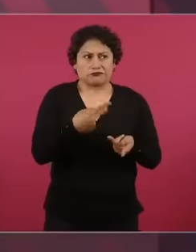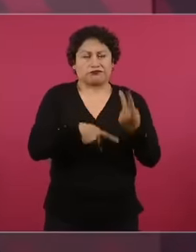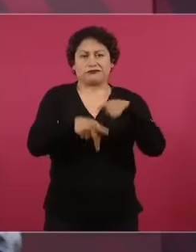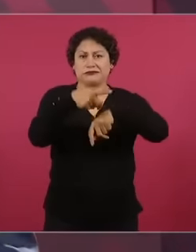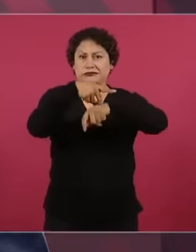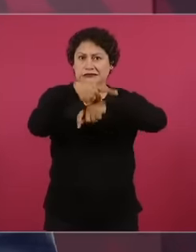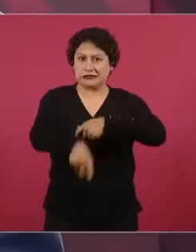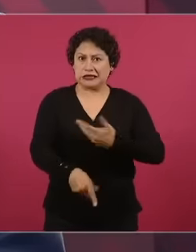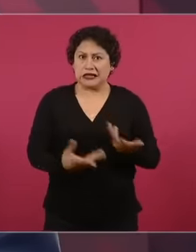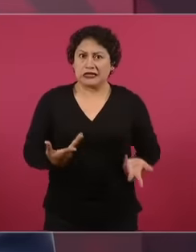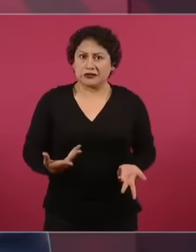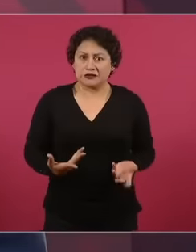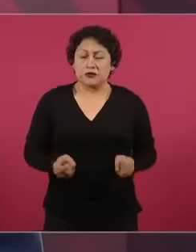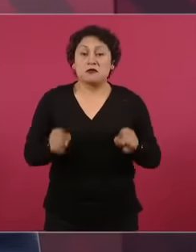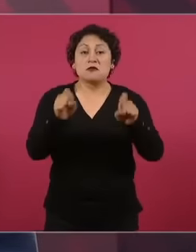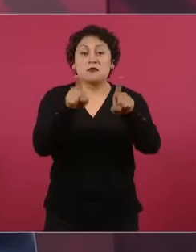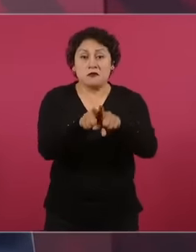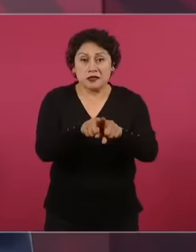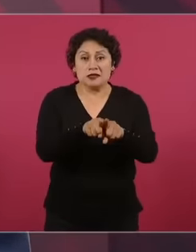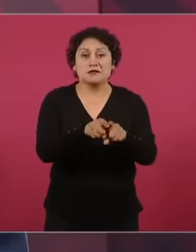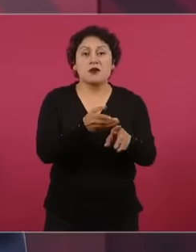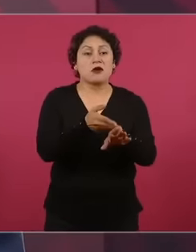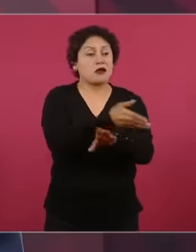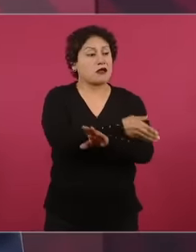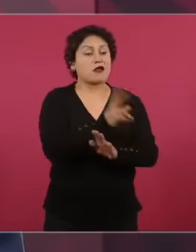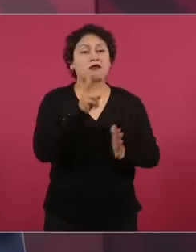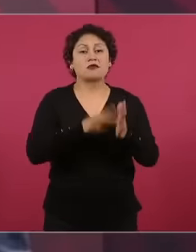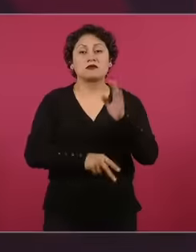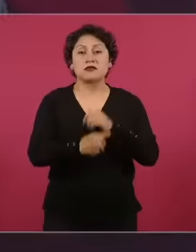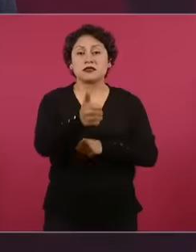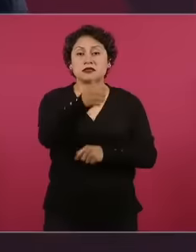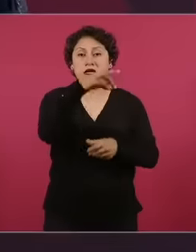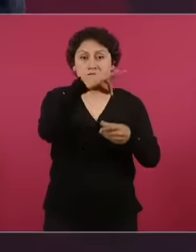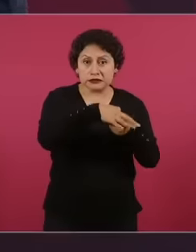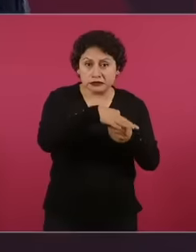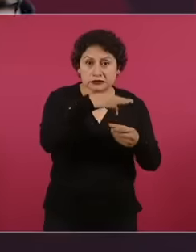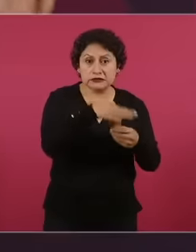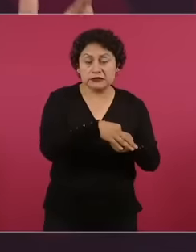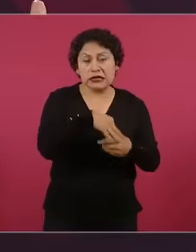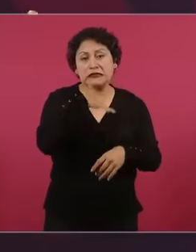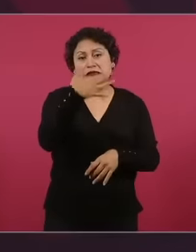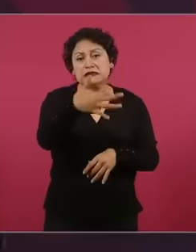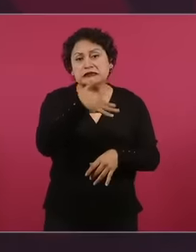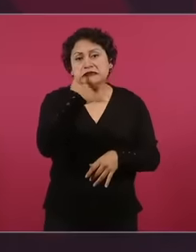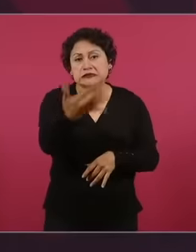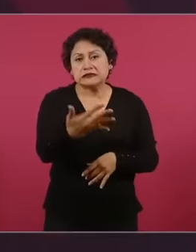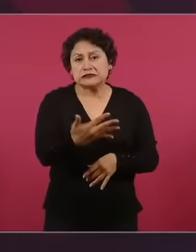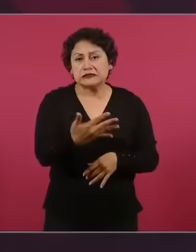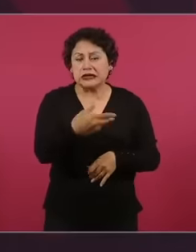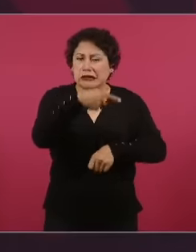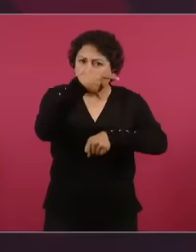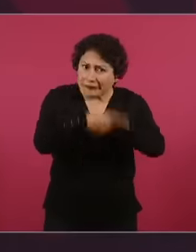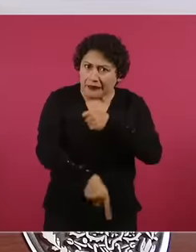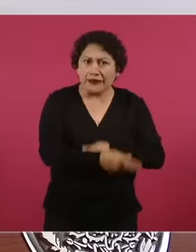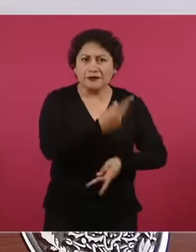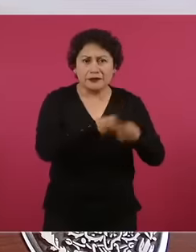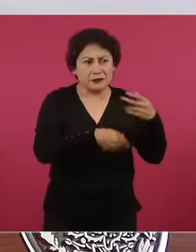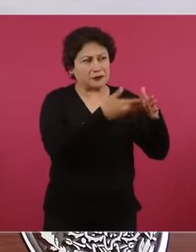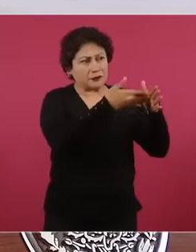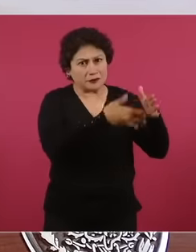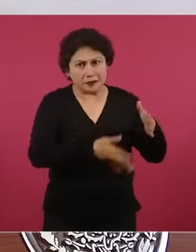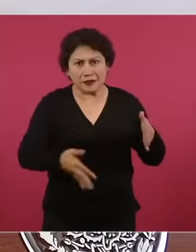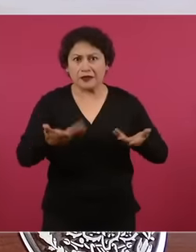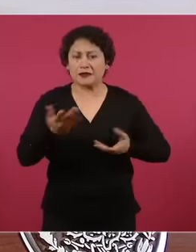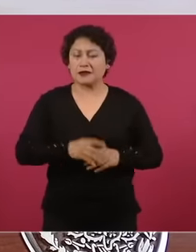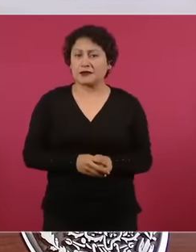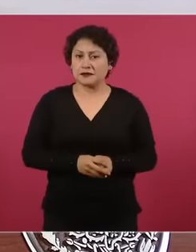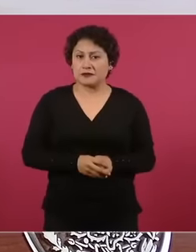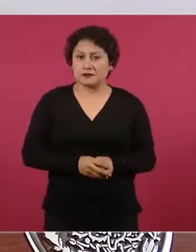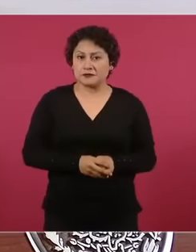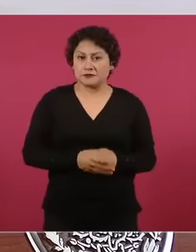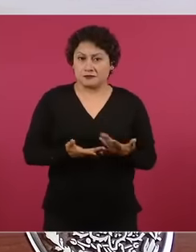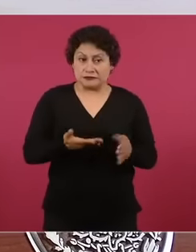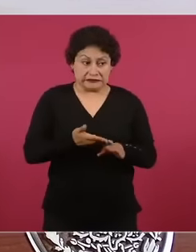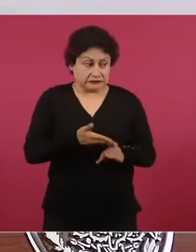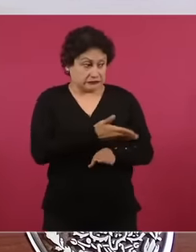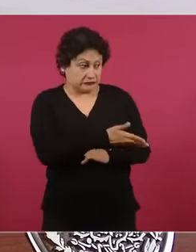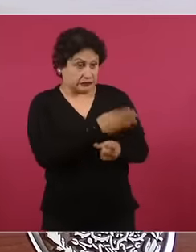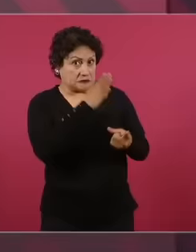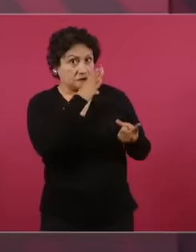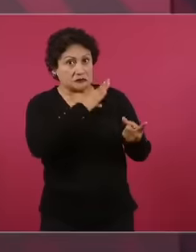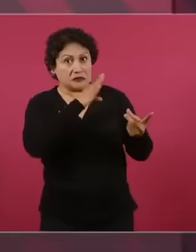2006 How many would I have avoided and they participated in all that, they were